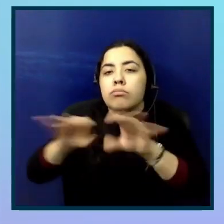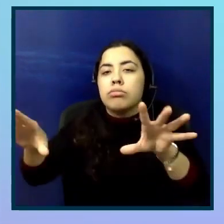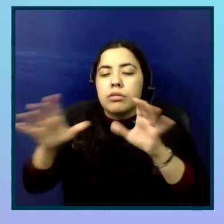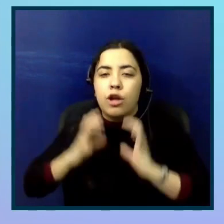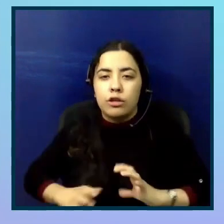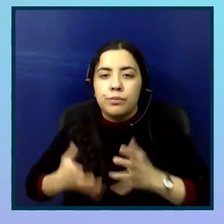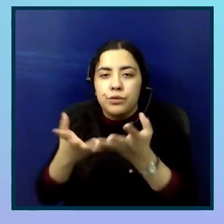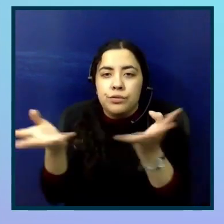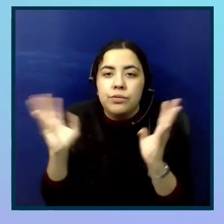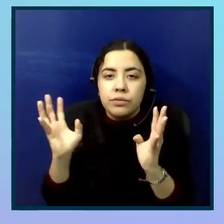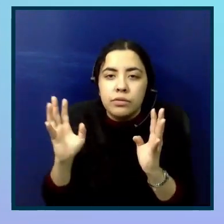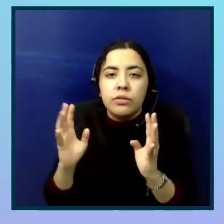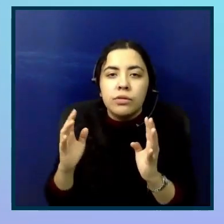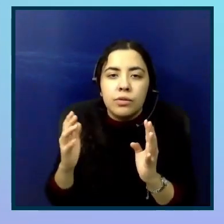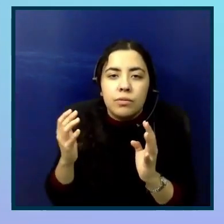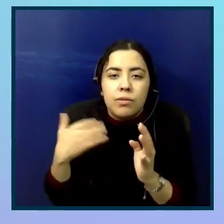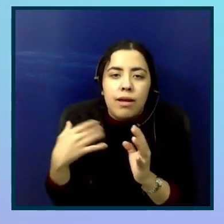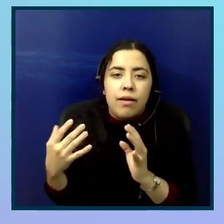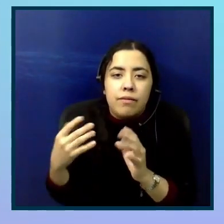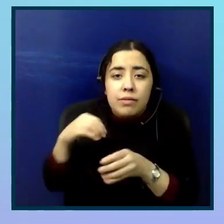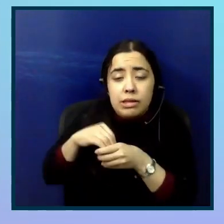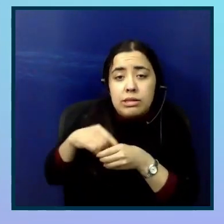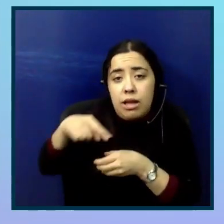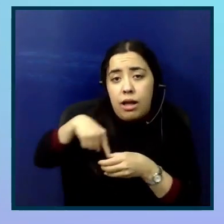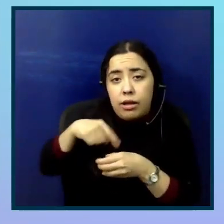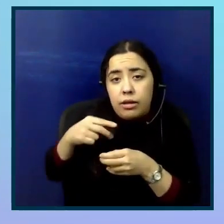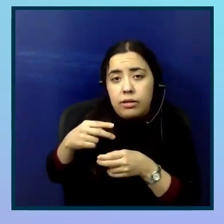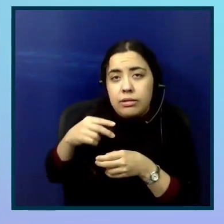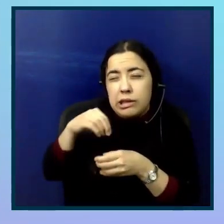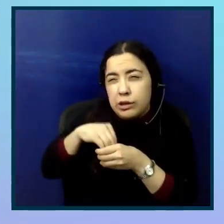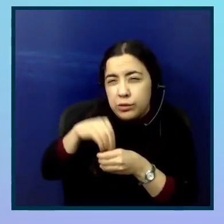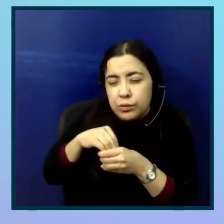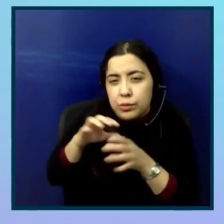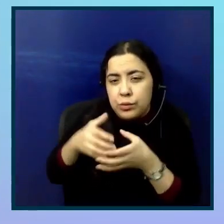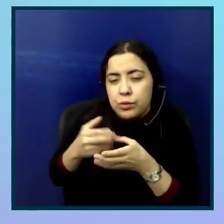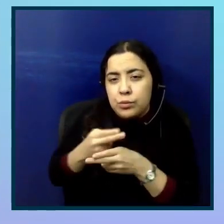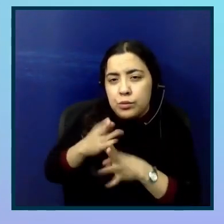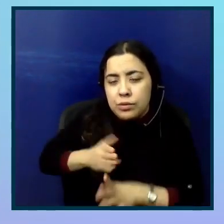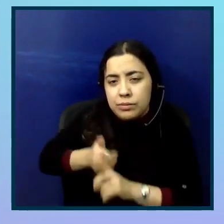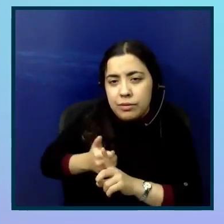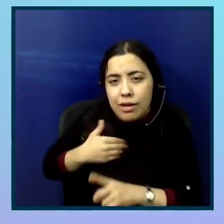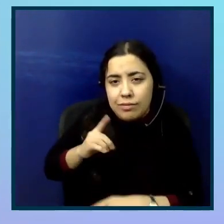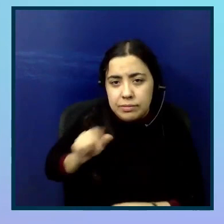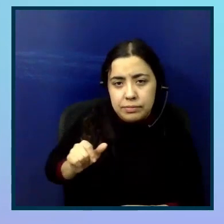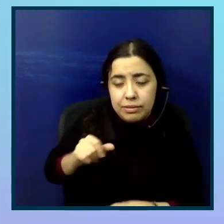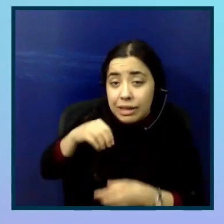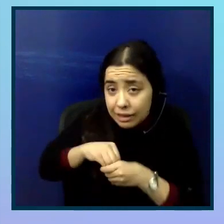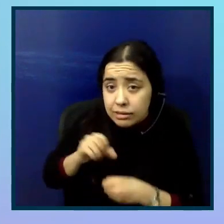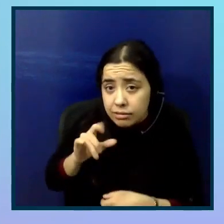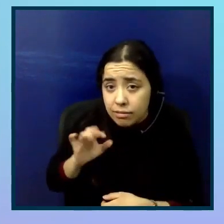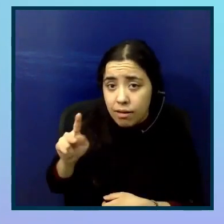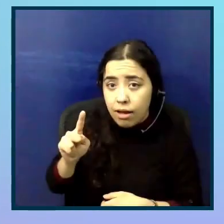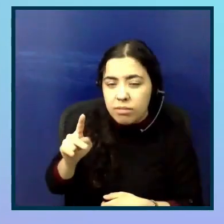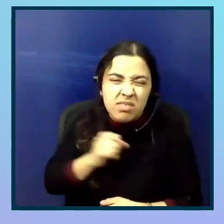And so we do get feedback from our users with the disabilities who are in Slack, like other employee.